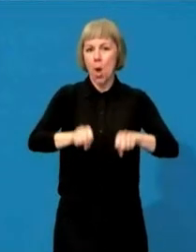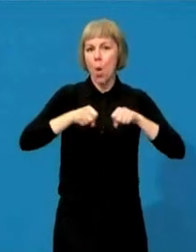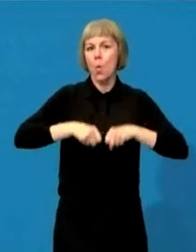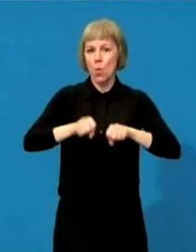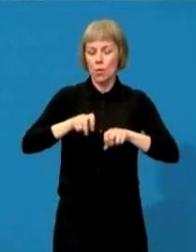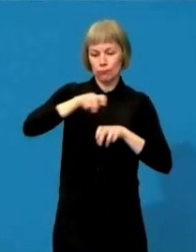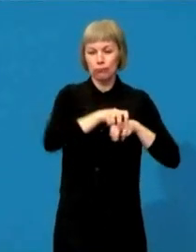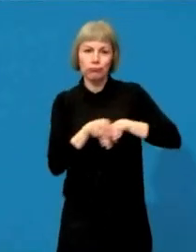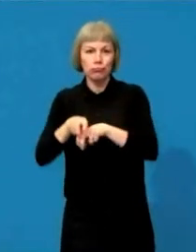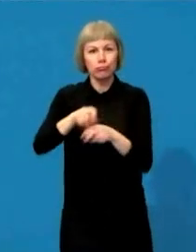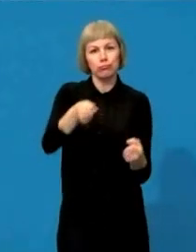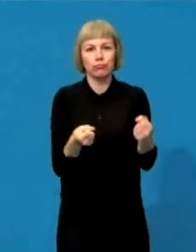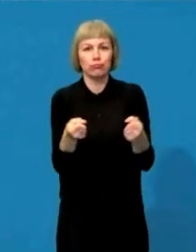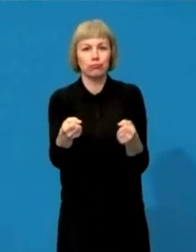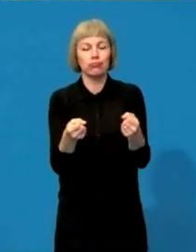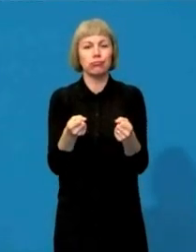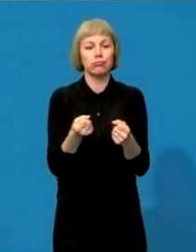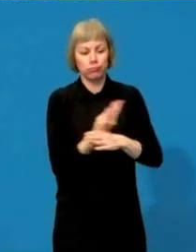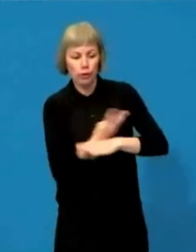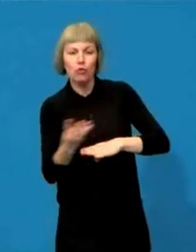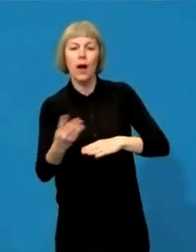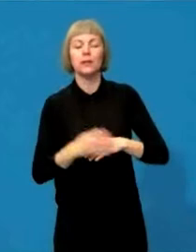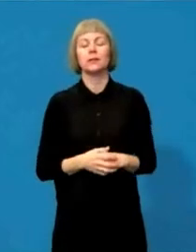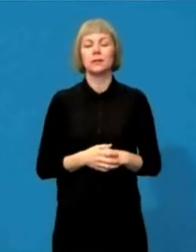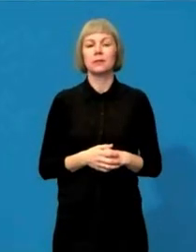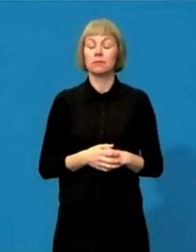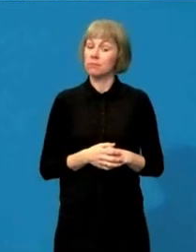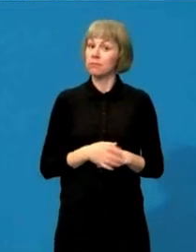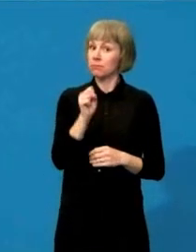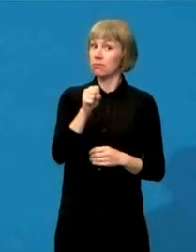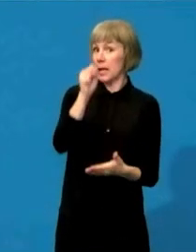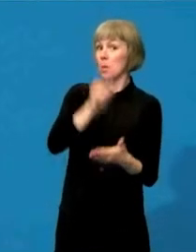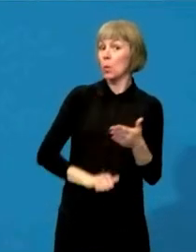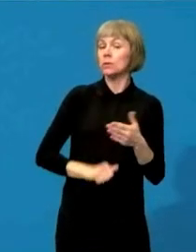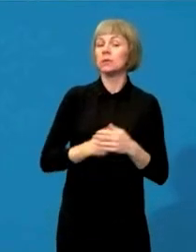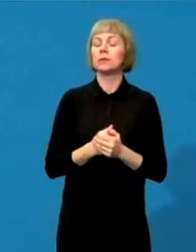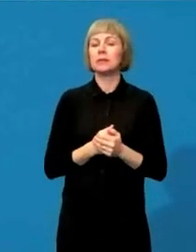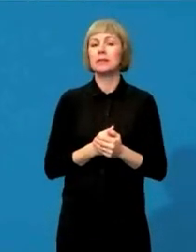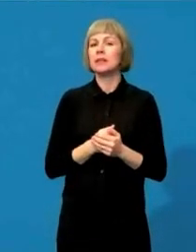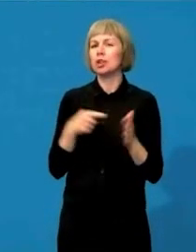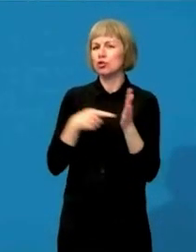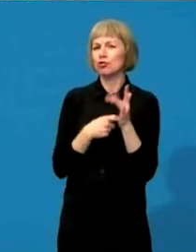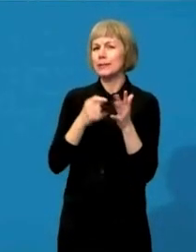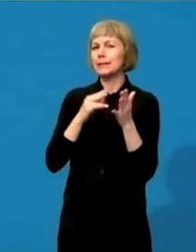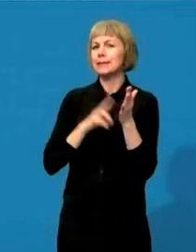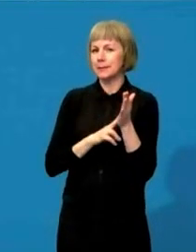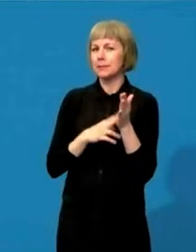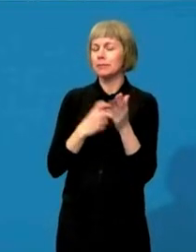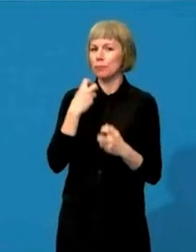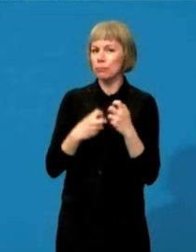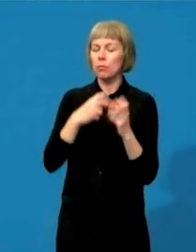So Tristan has great difficulty in reading and writing and gets anxious quite often when